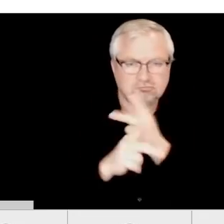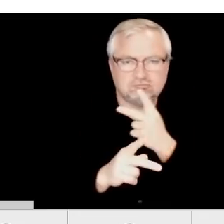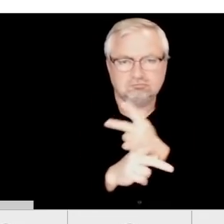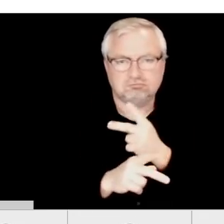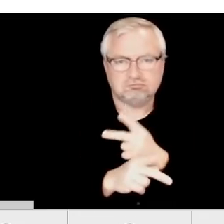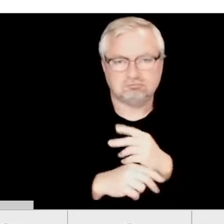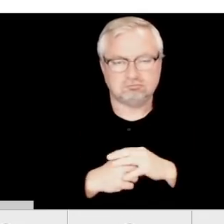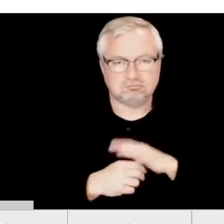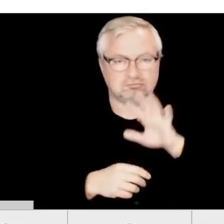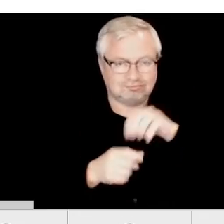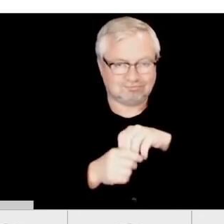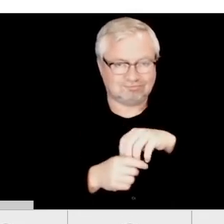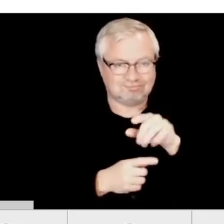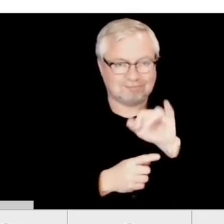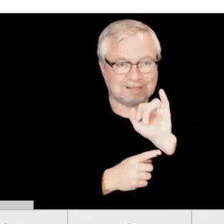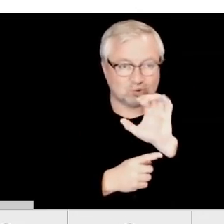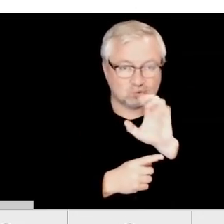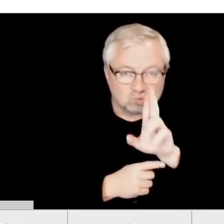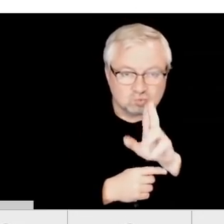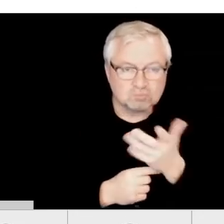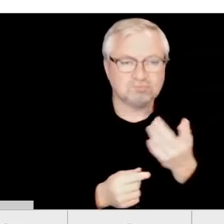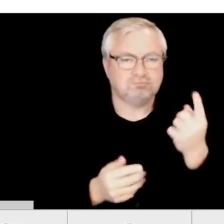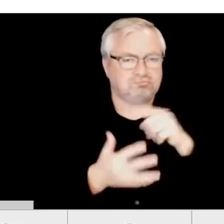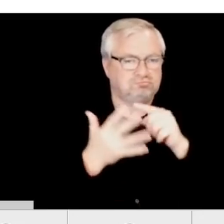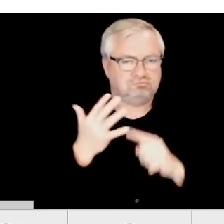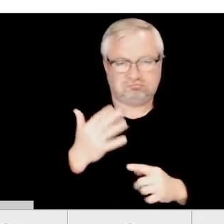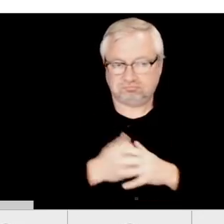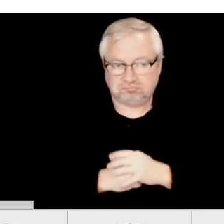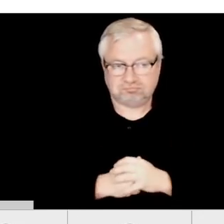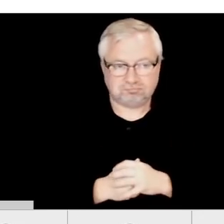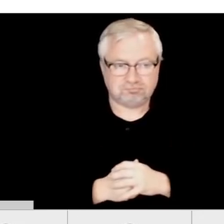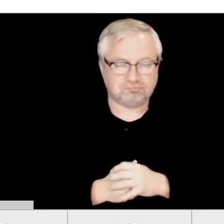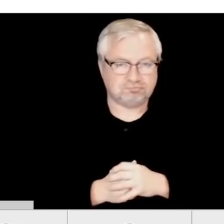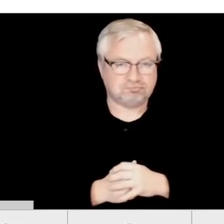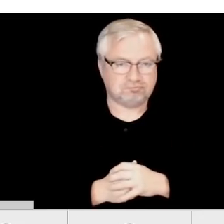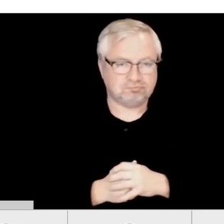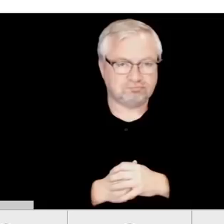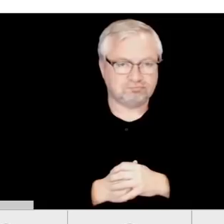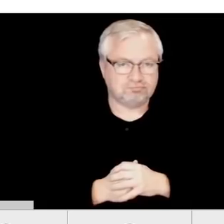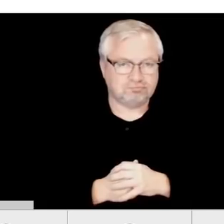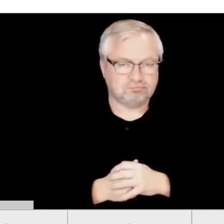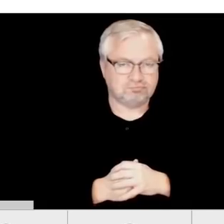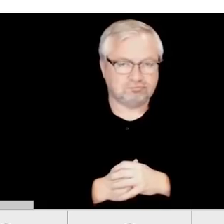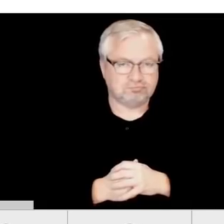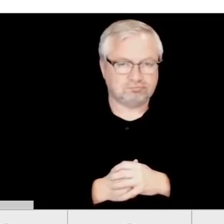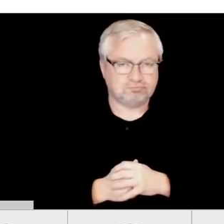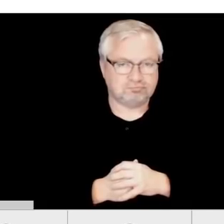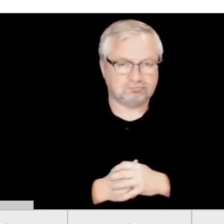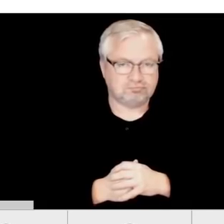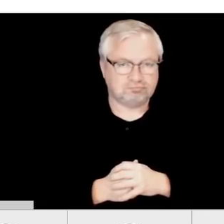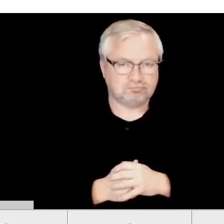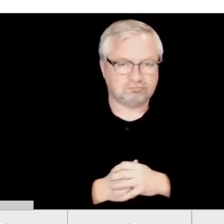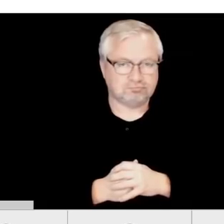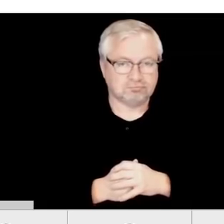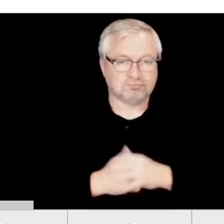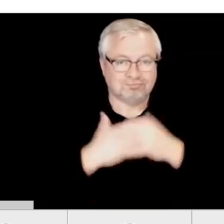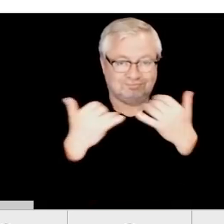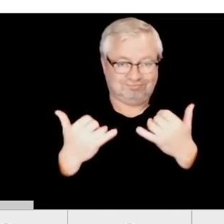mechanical ventilation. By doing this, this gives them the sense of what are the kinds of model